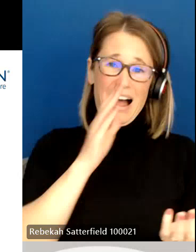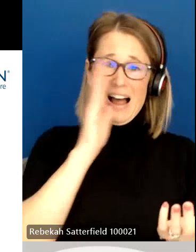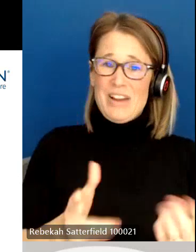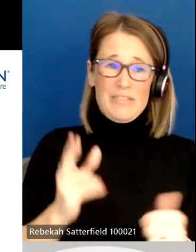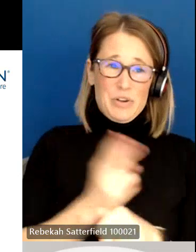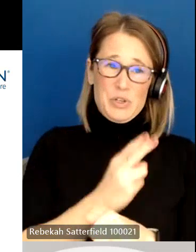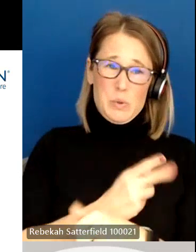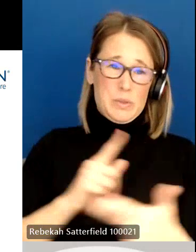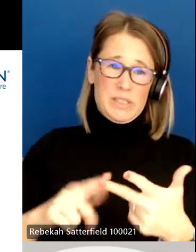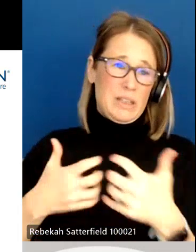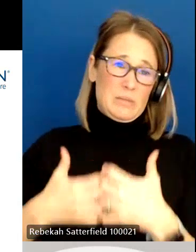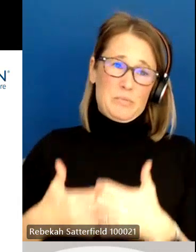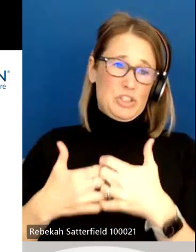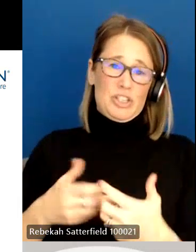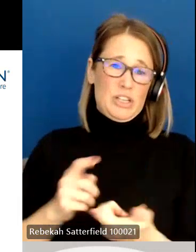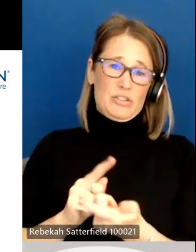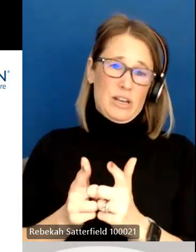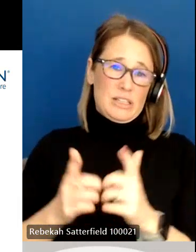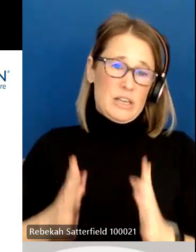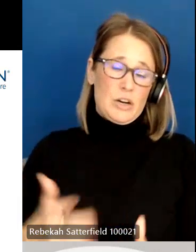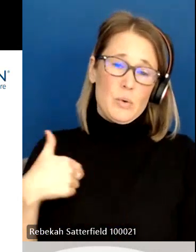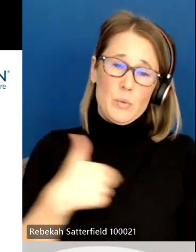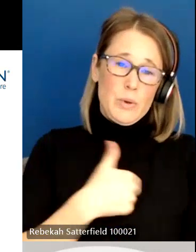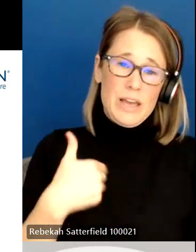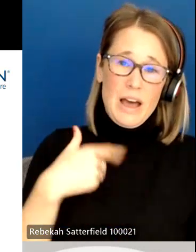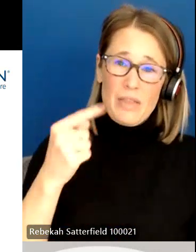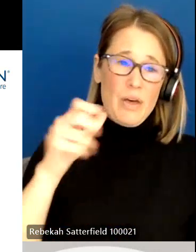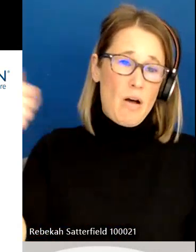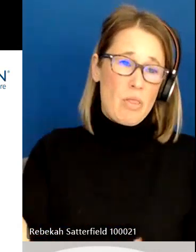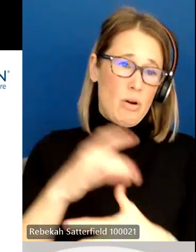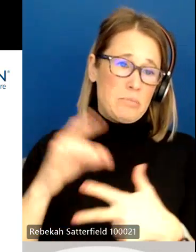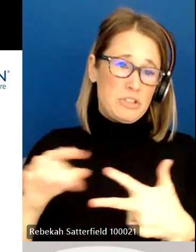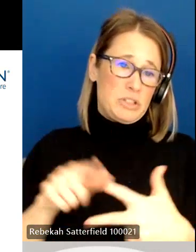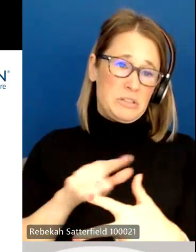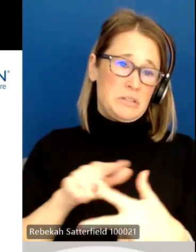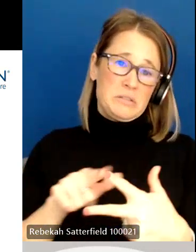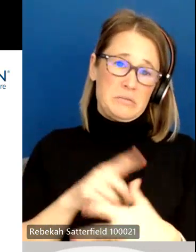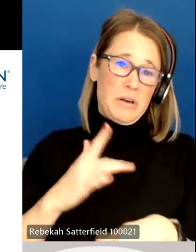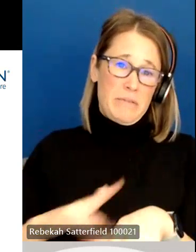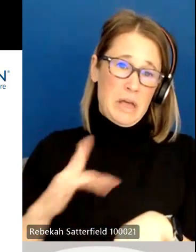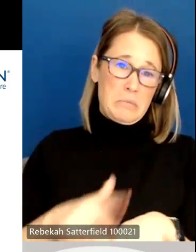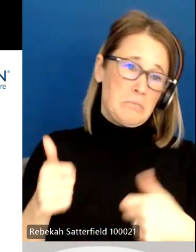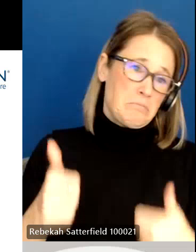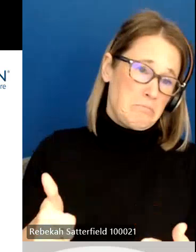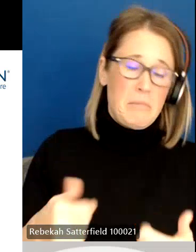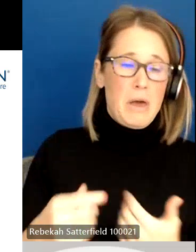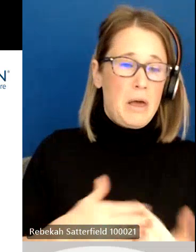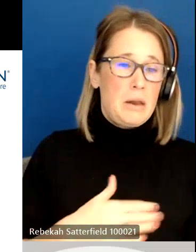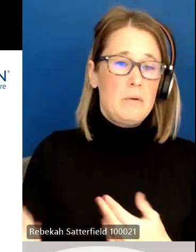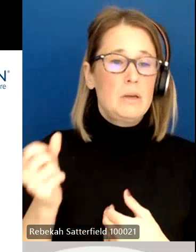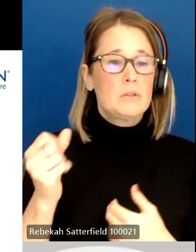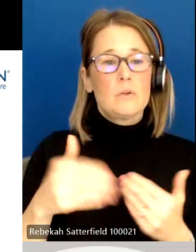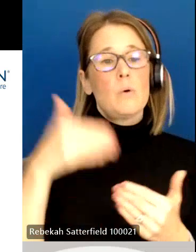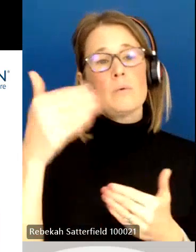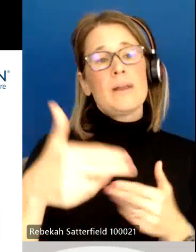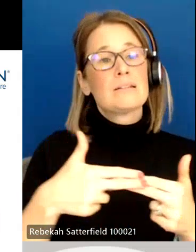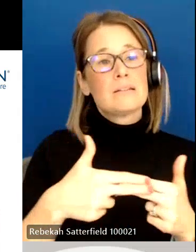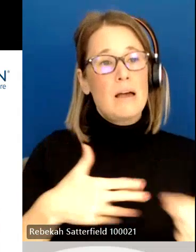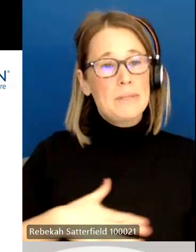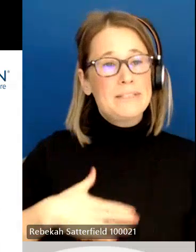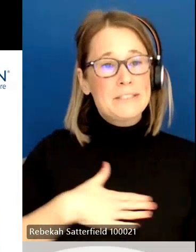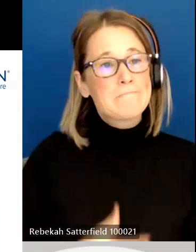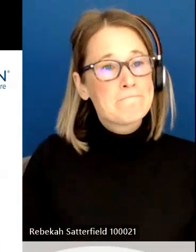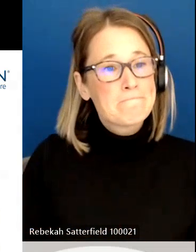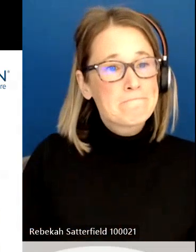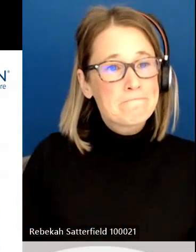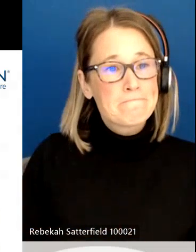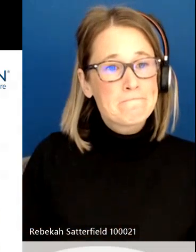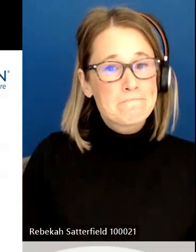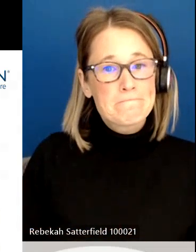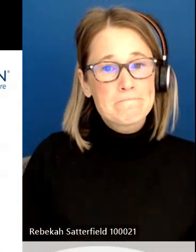one because we had the other options available so uh anyway so next slide please and a couple